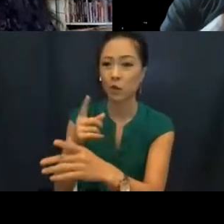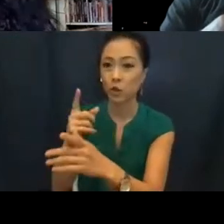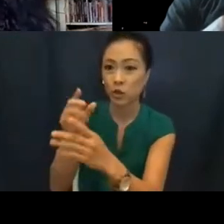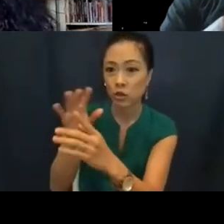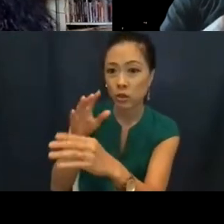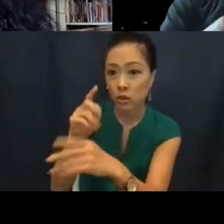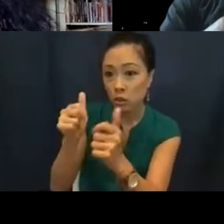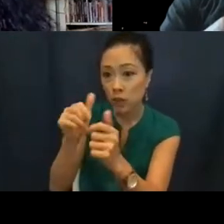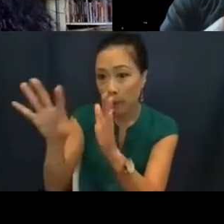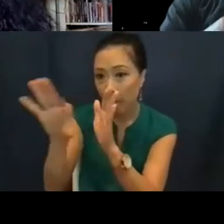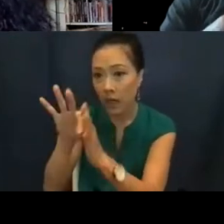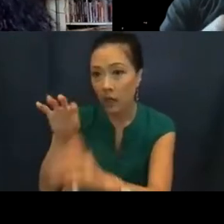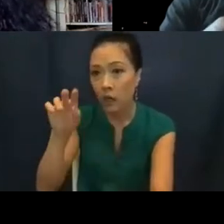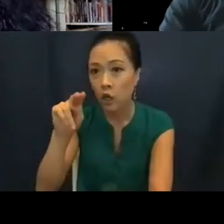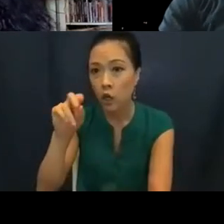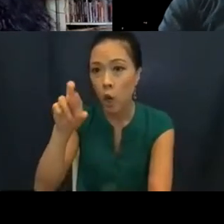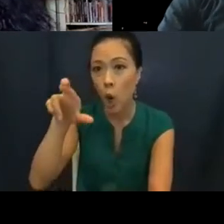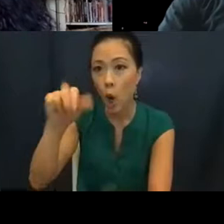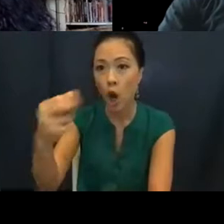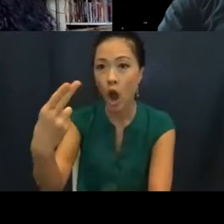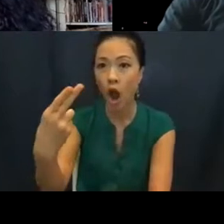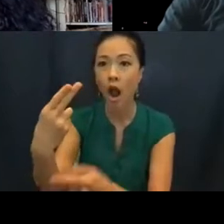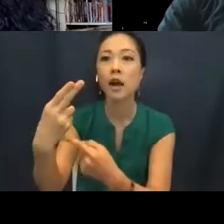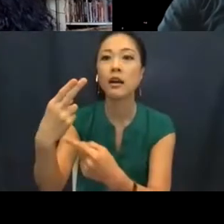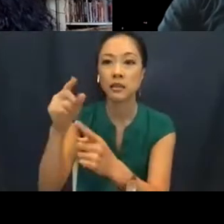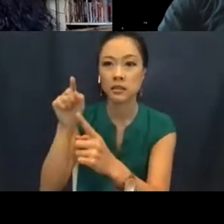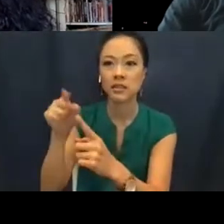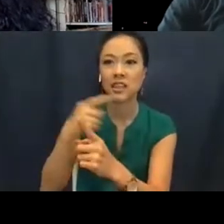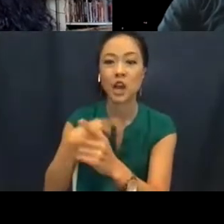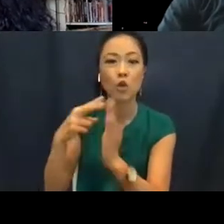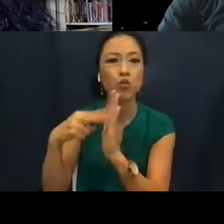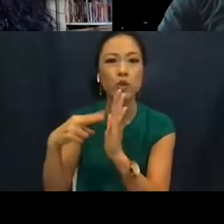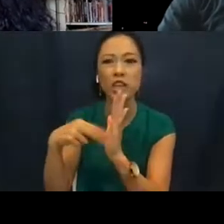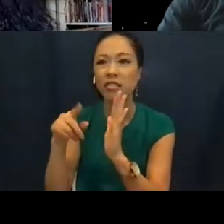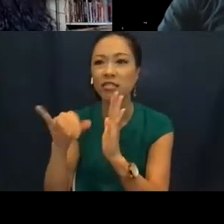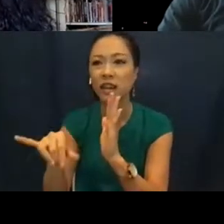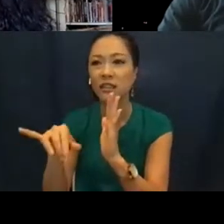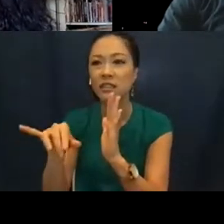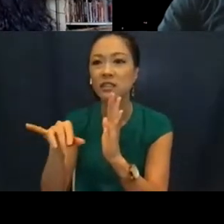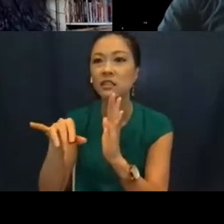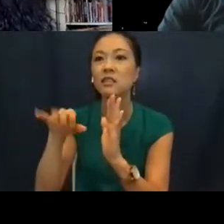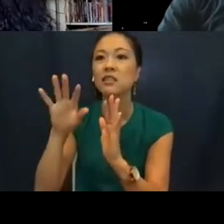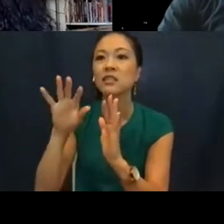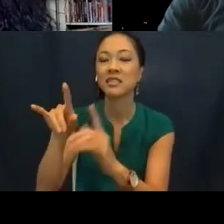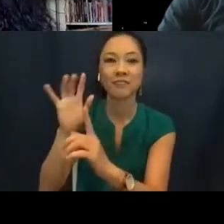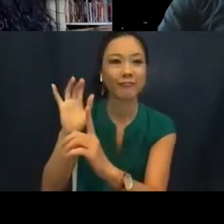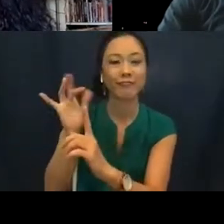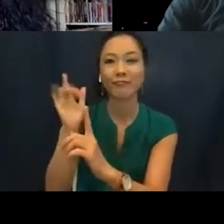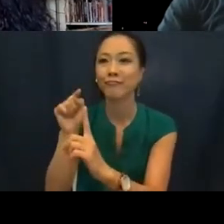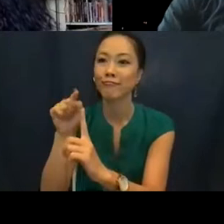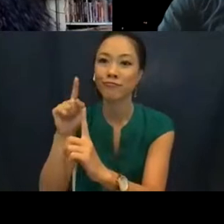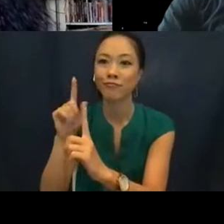I'm going to attempt to read this with inflection. Nora says thank you for re-centering